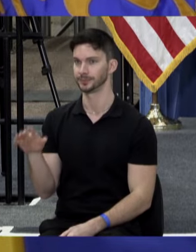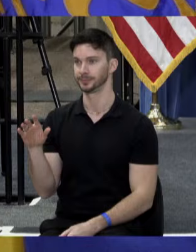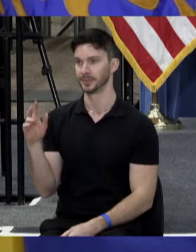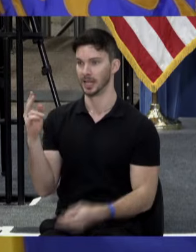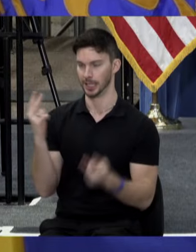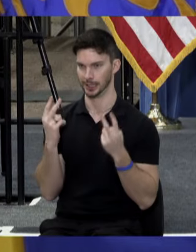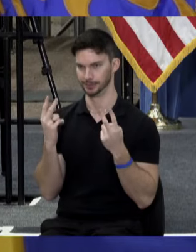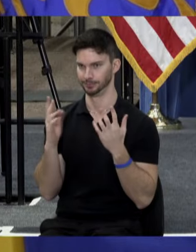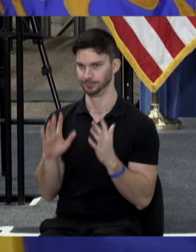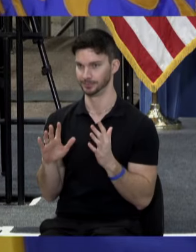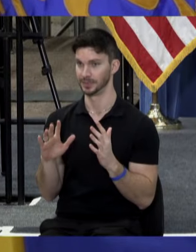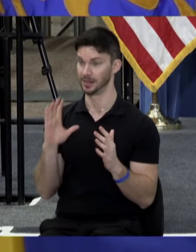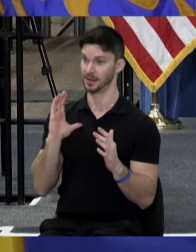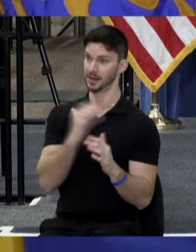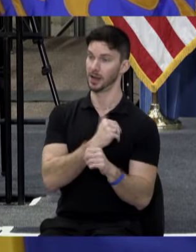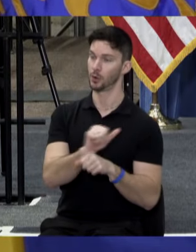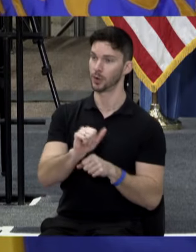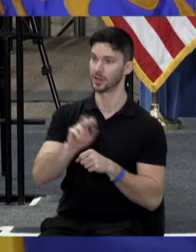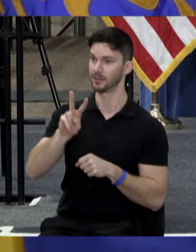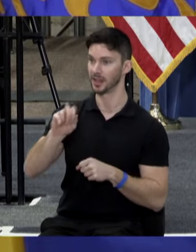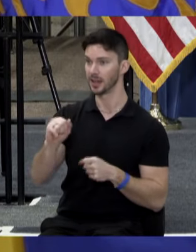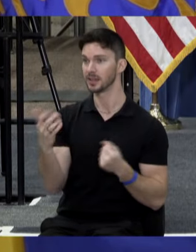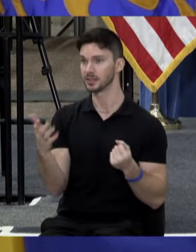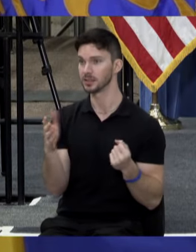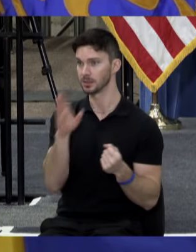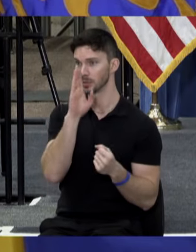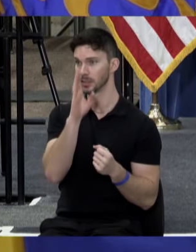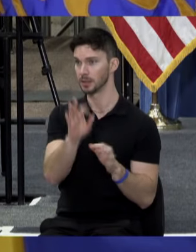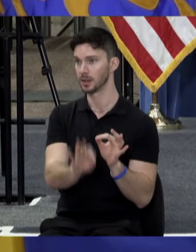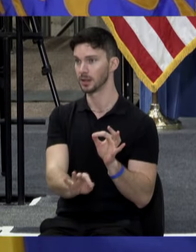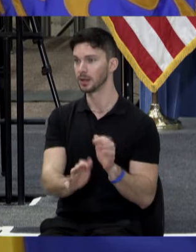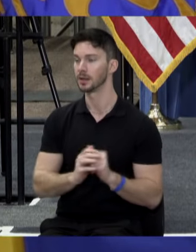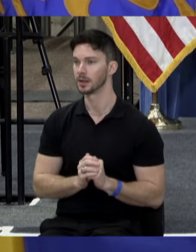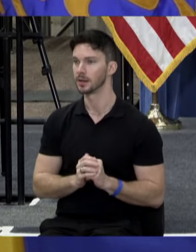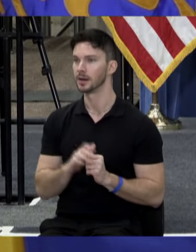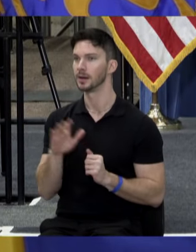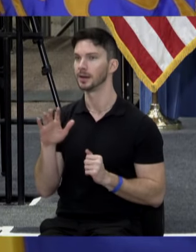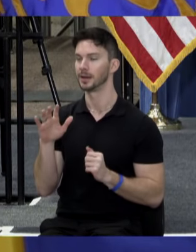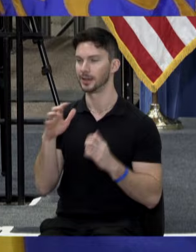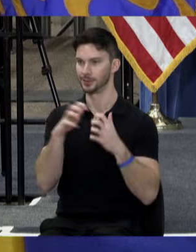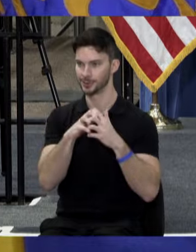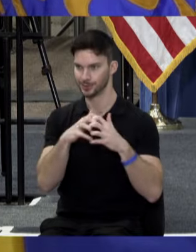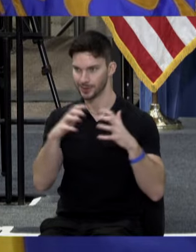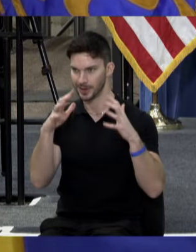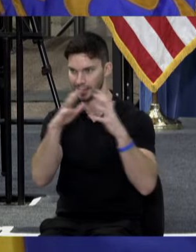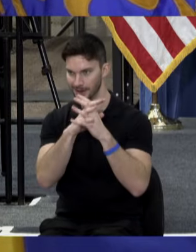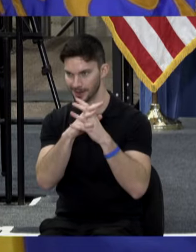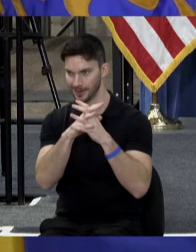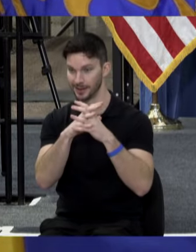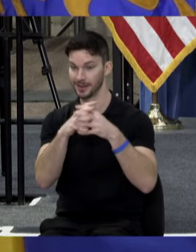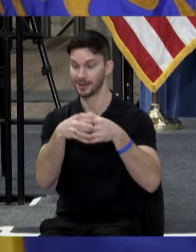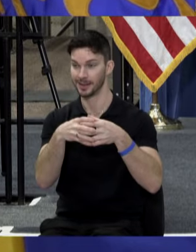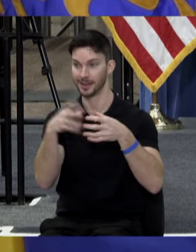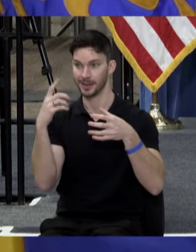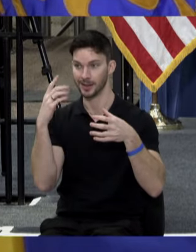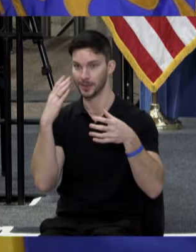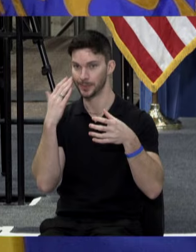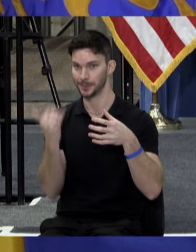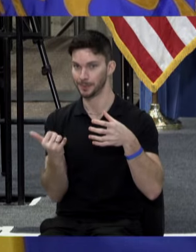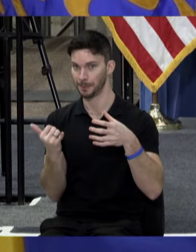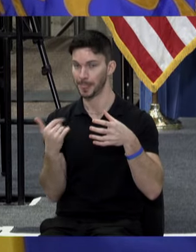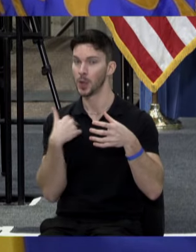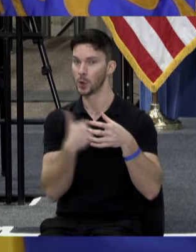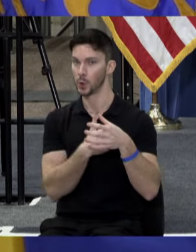Our job at VA is pretty straightforward. It was created so that we can try to do the best we